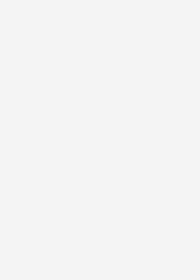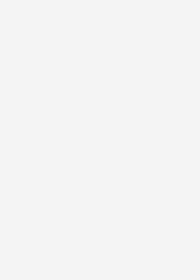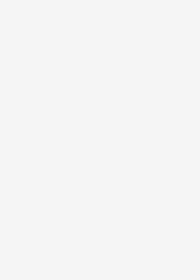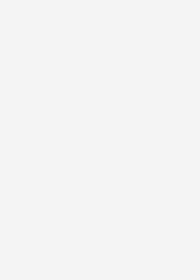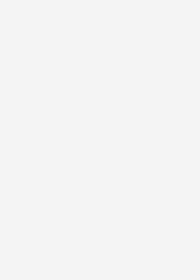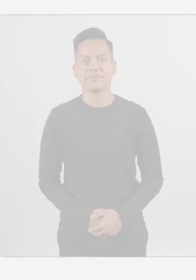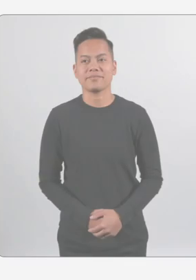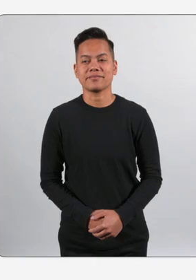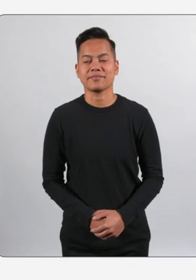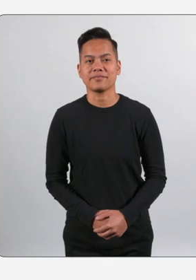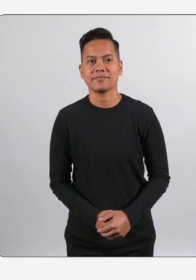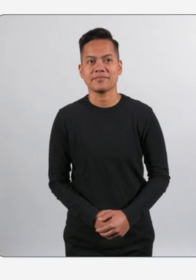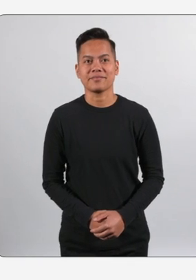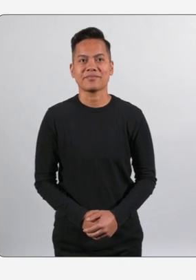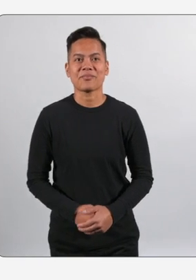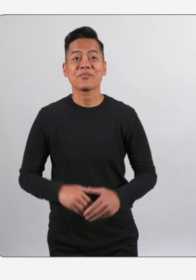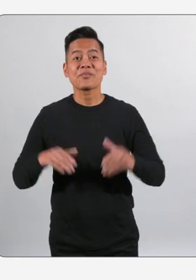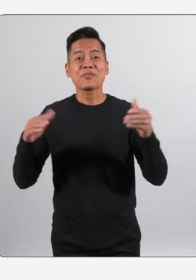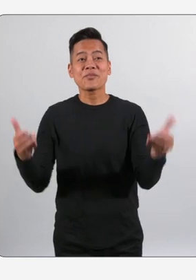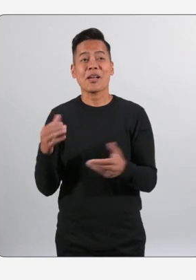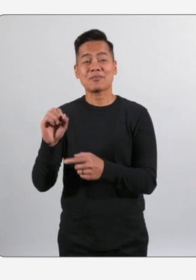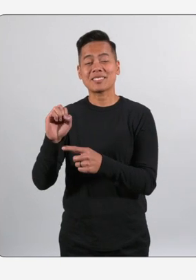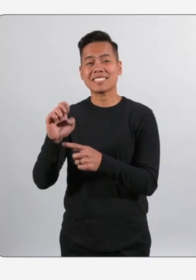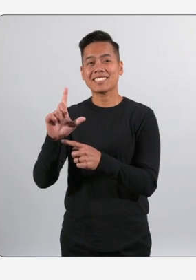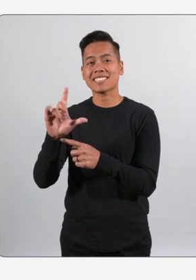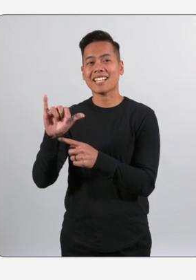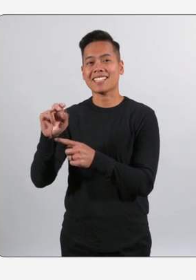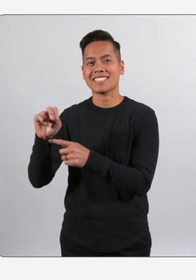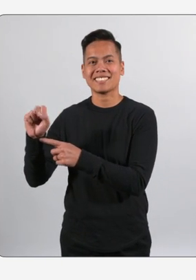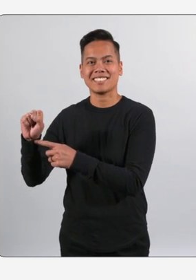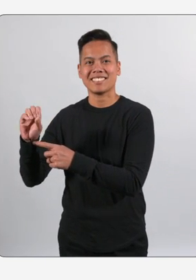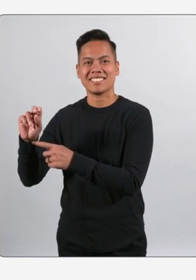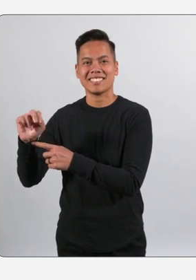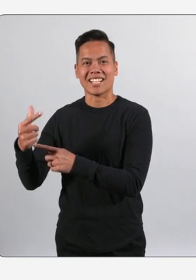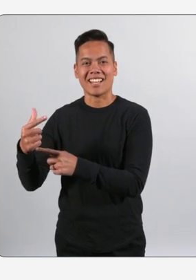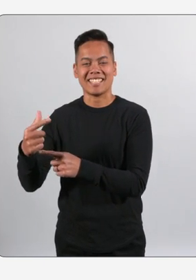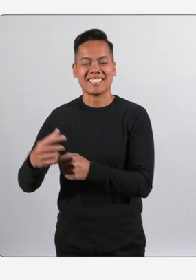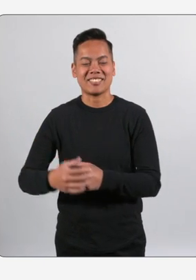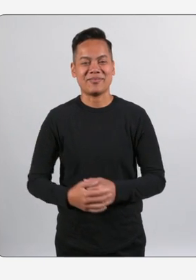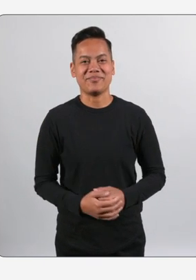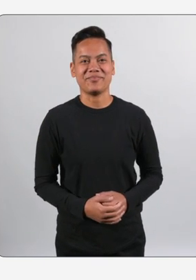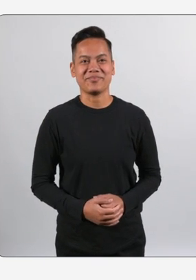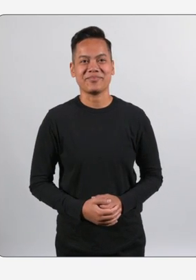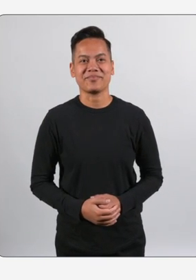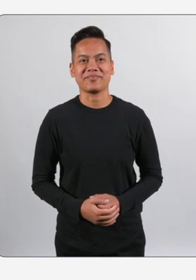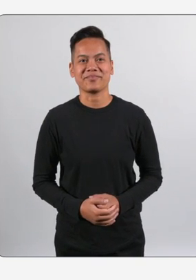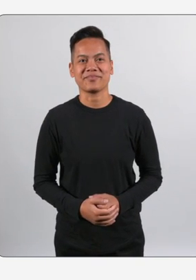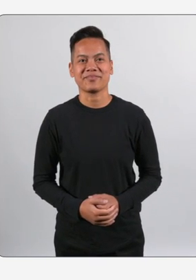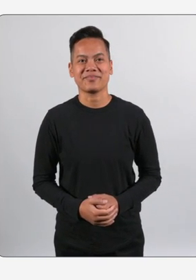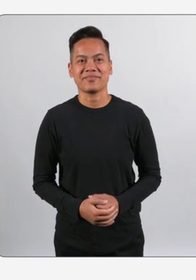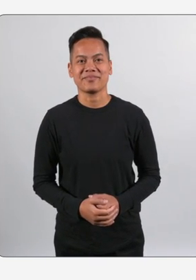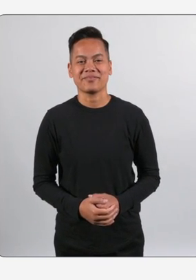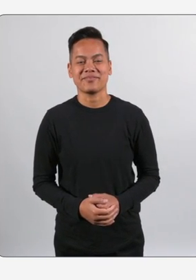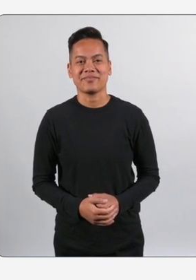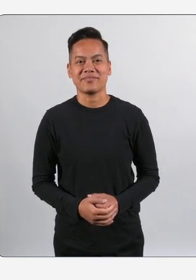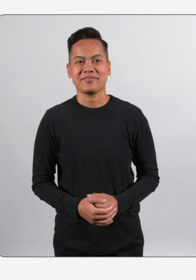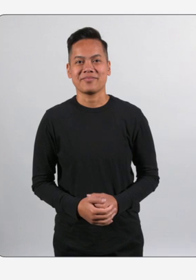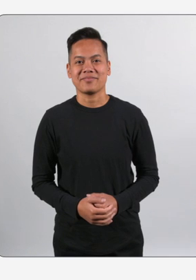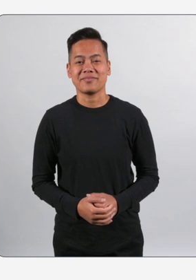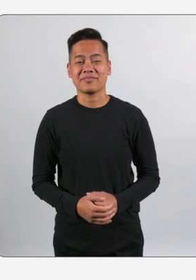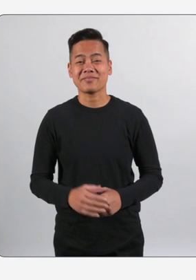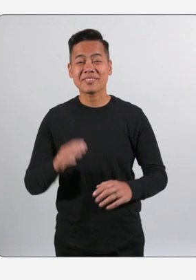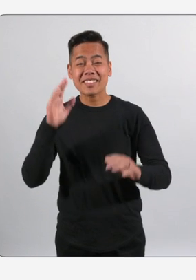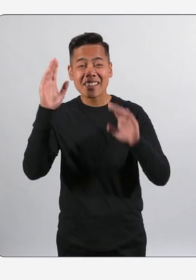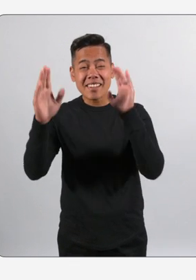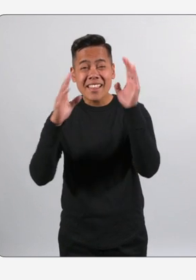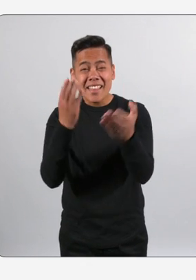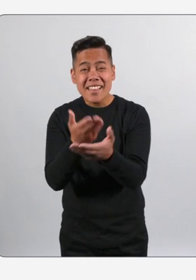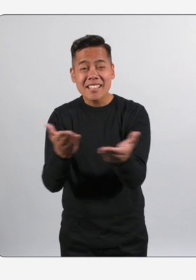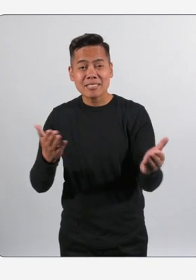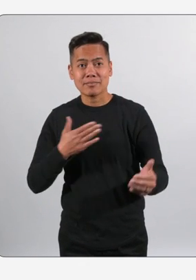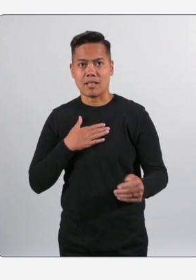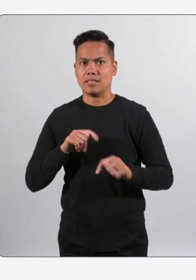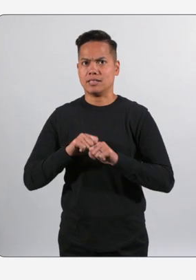Hello, everyone! My team works with tens of